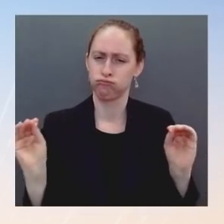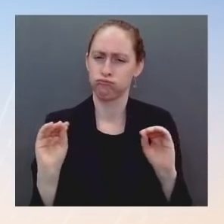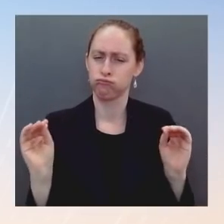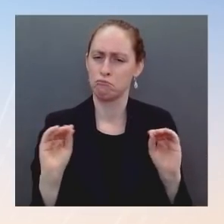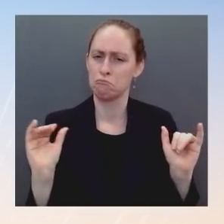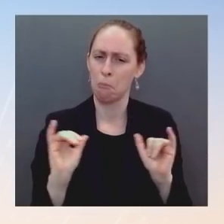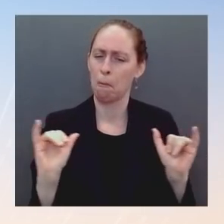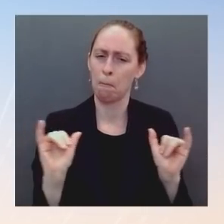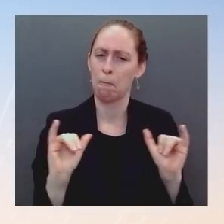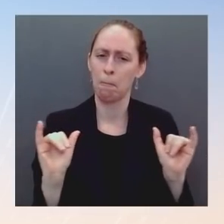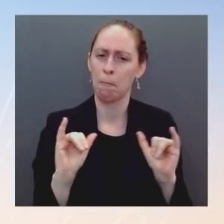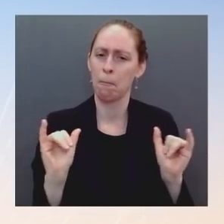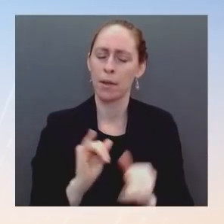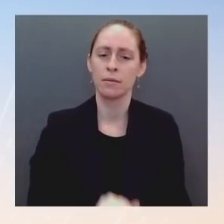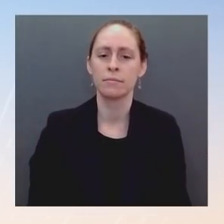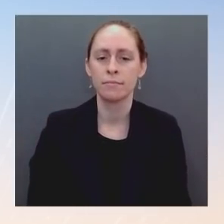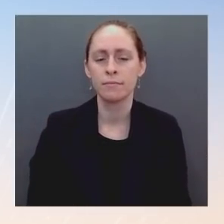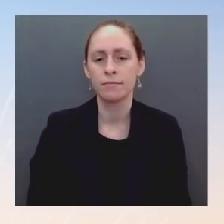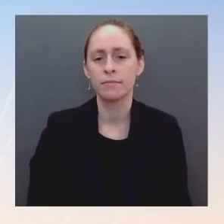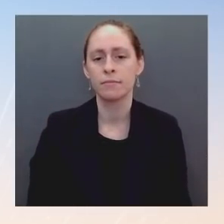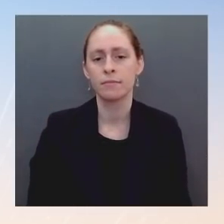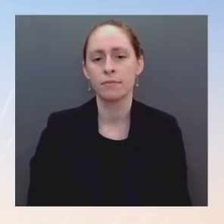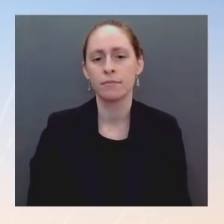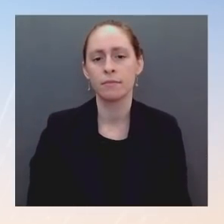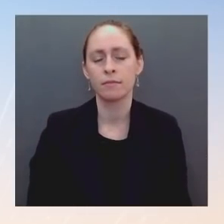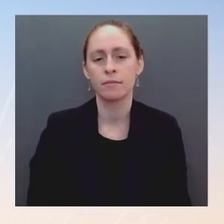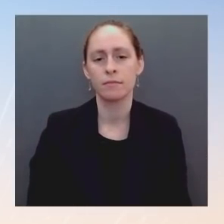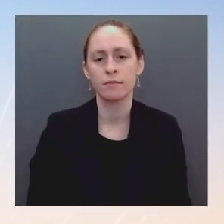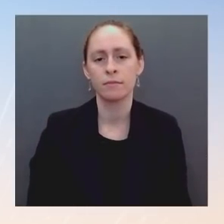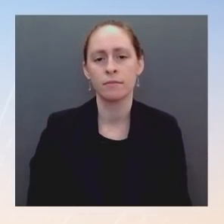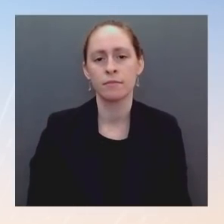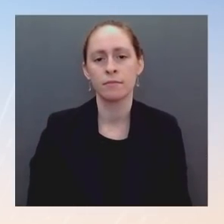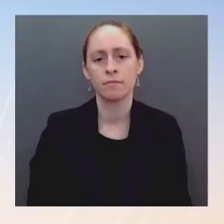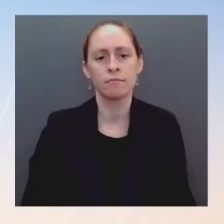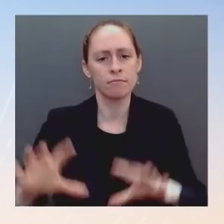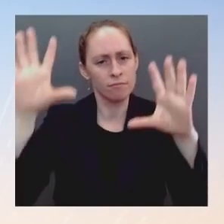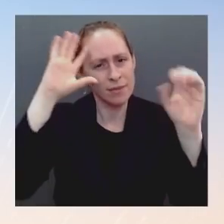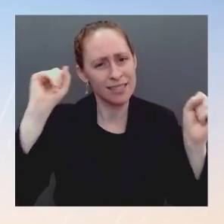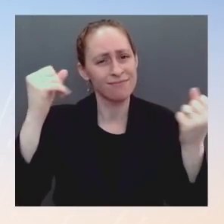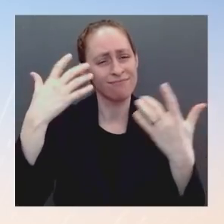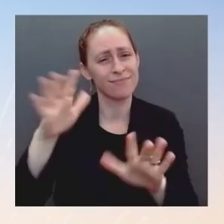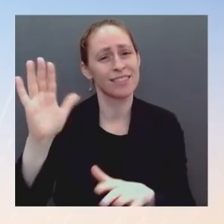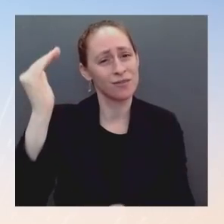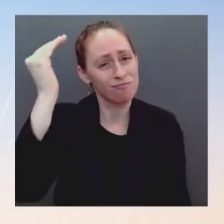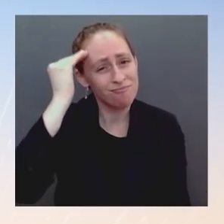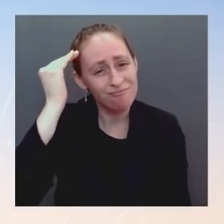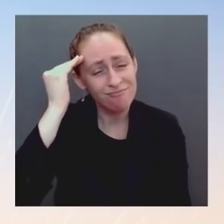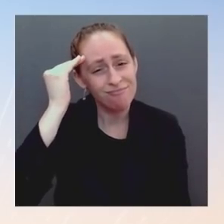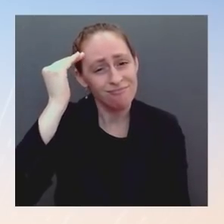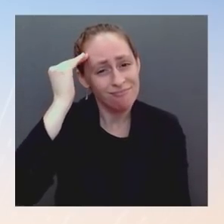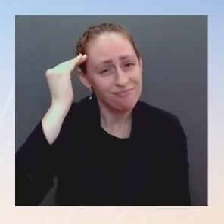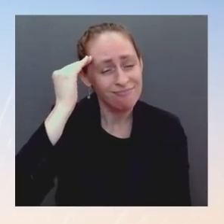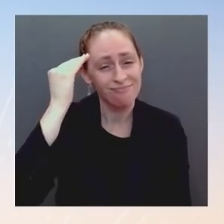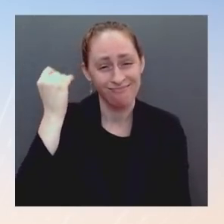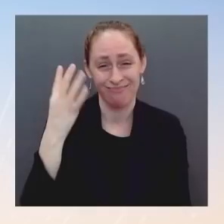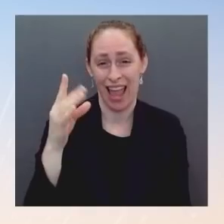that there is a wealth of qualified, talented Black women to choose from in this -- to nominate. Go ahead.